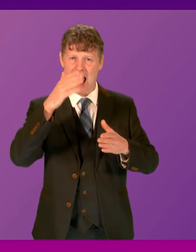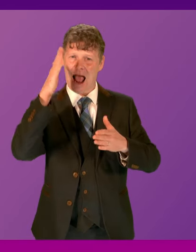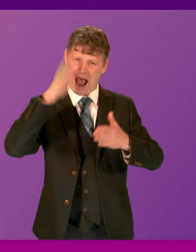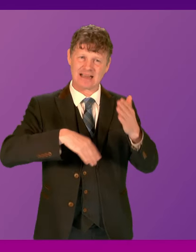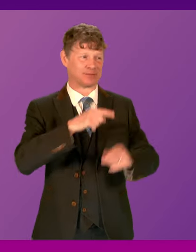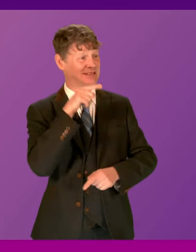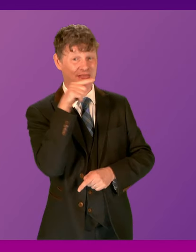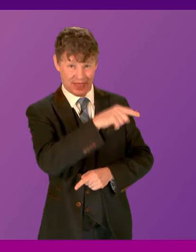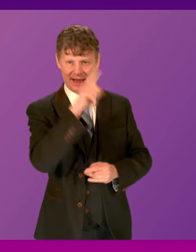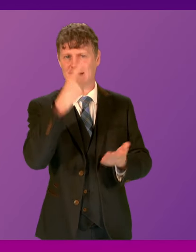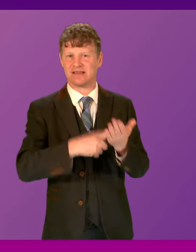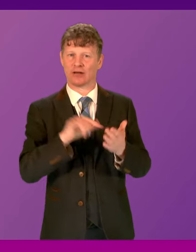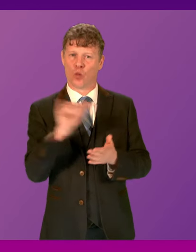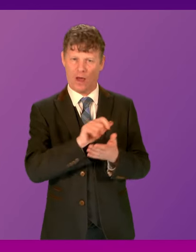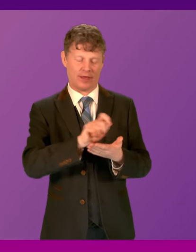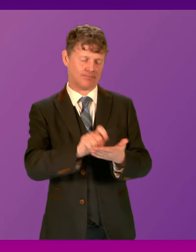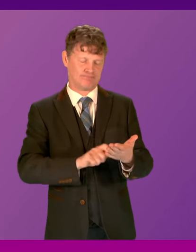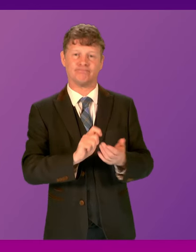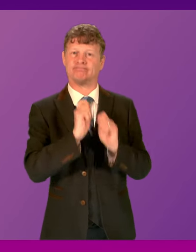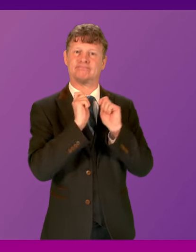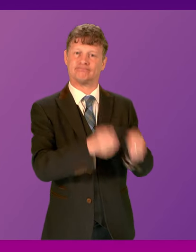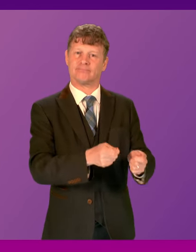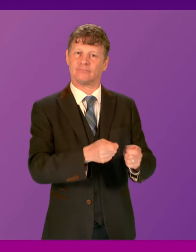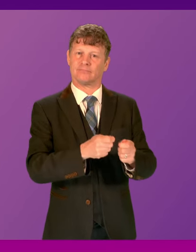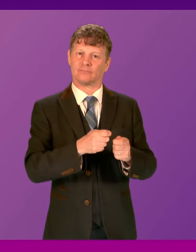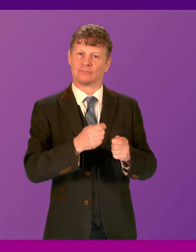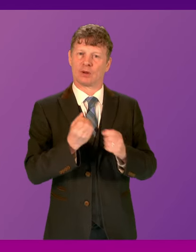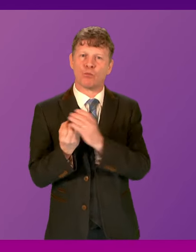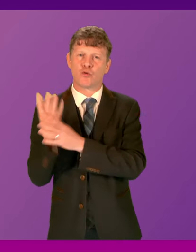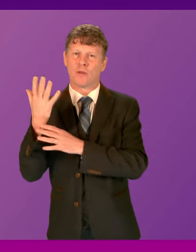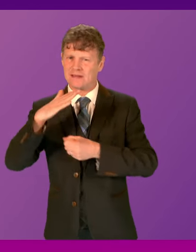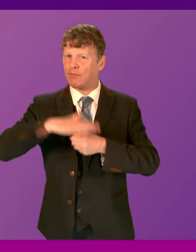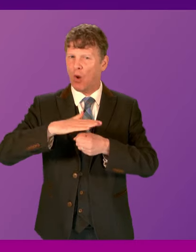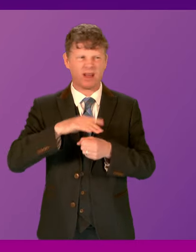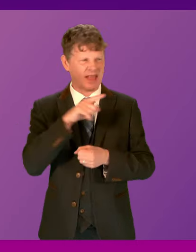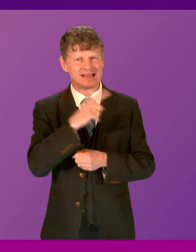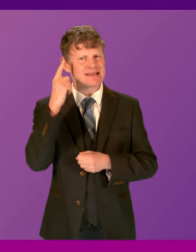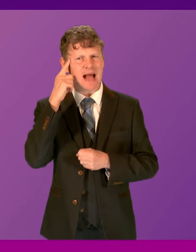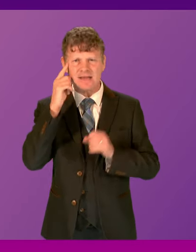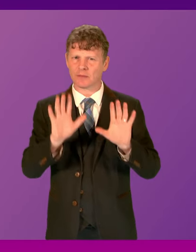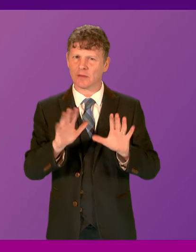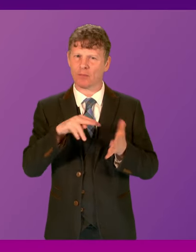whether puberty blockers are prescribed. That is the sensible position, as opposed to politicians